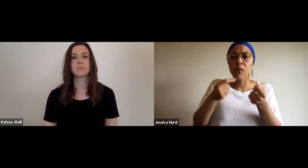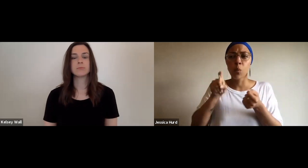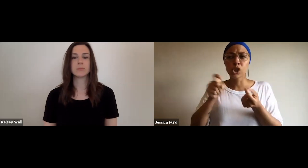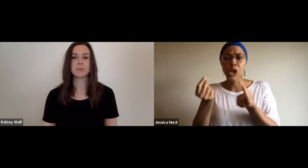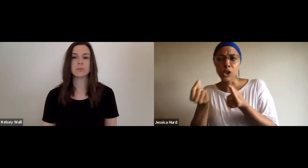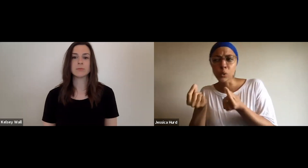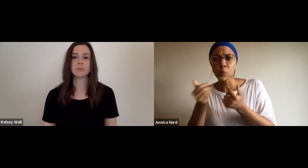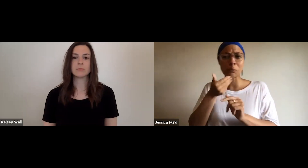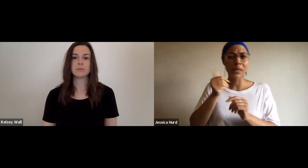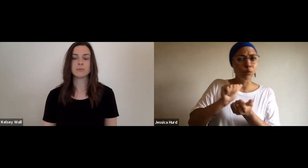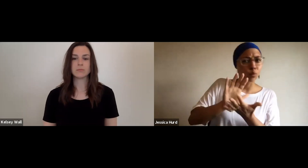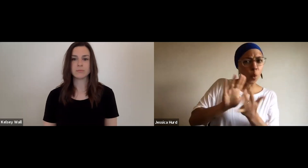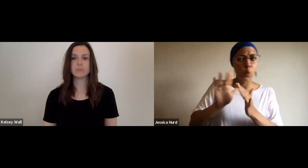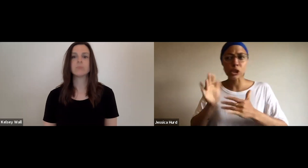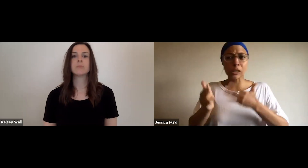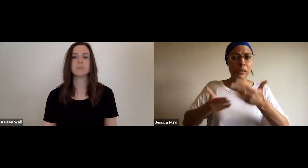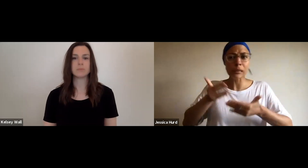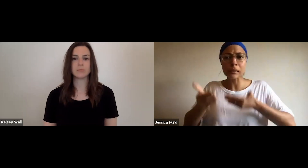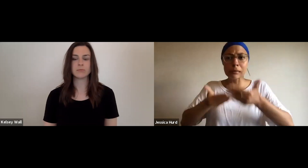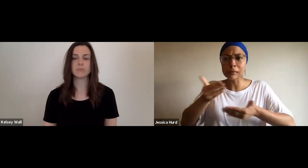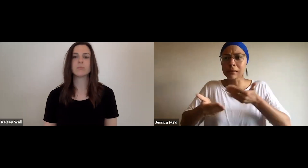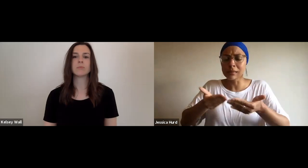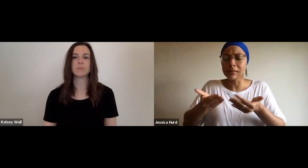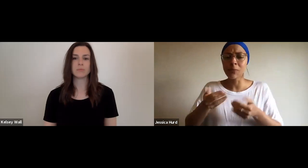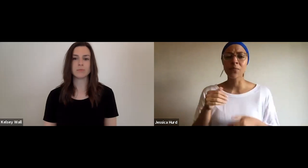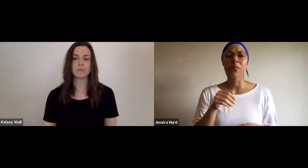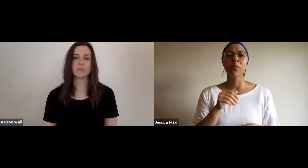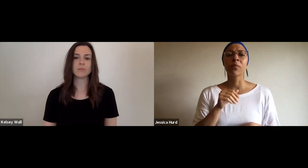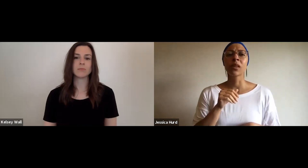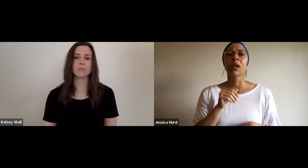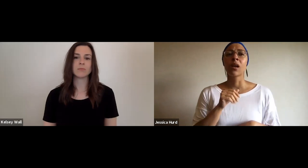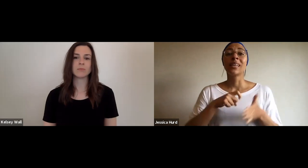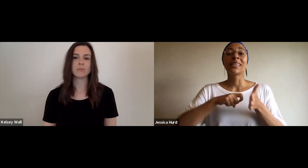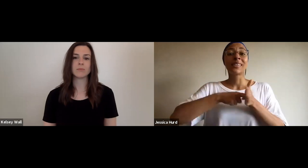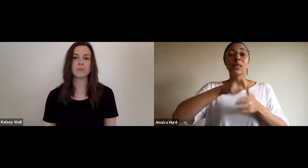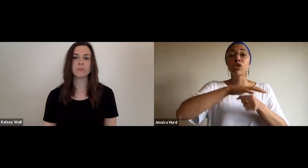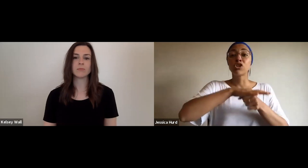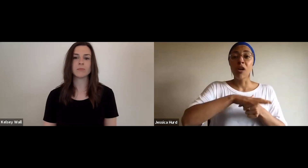weren't positive in nature and they didn't know how to approach things and how to do things.